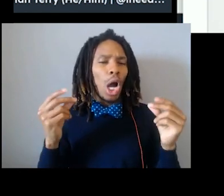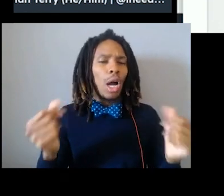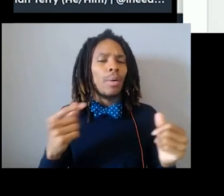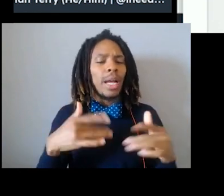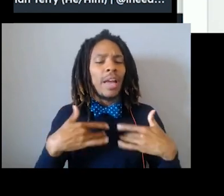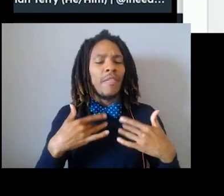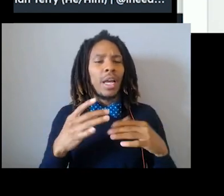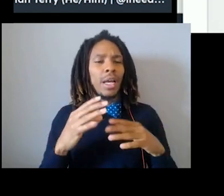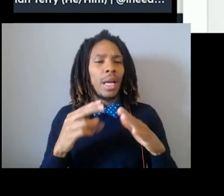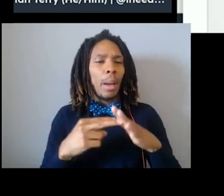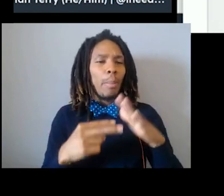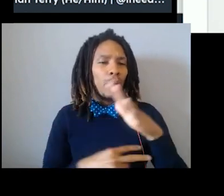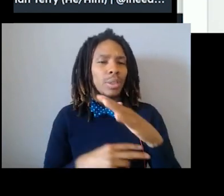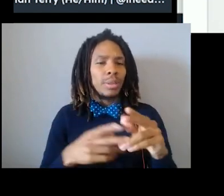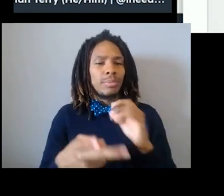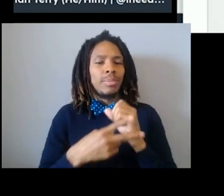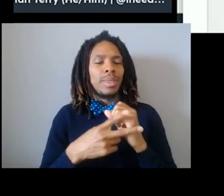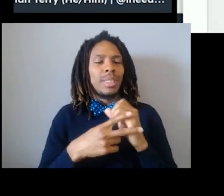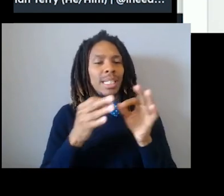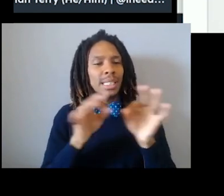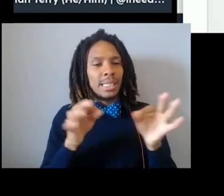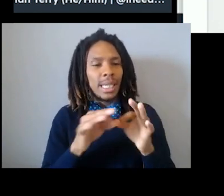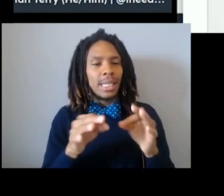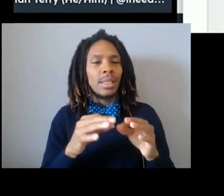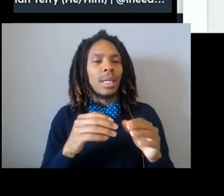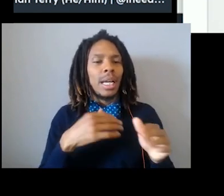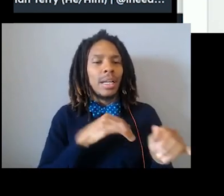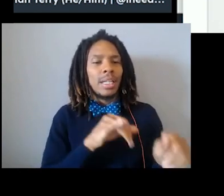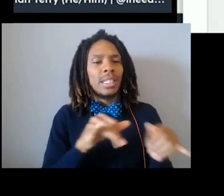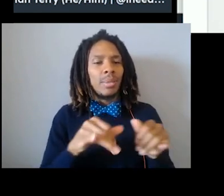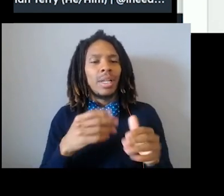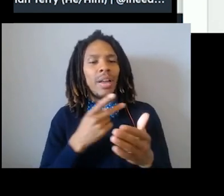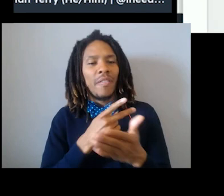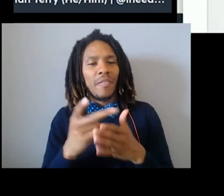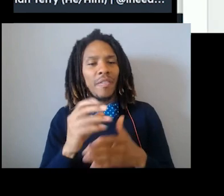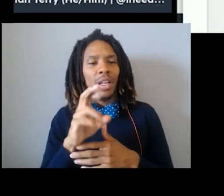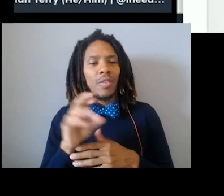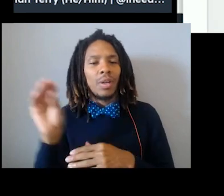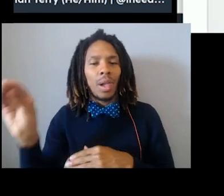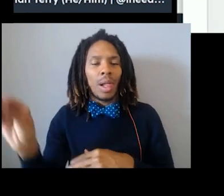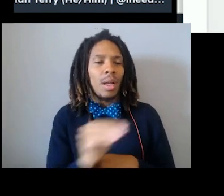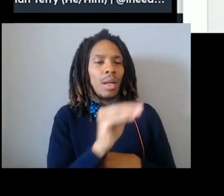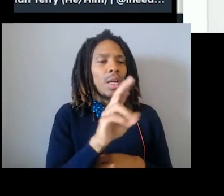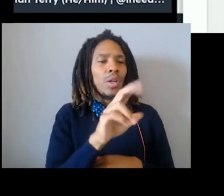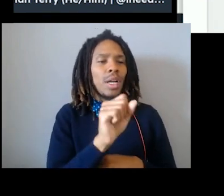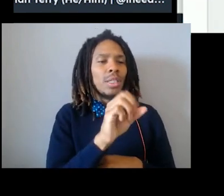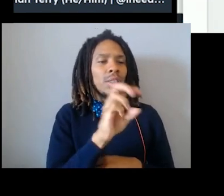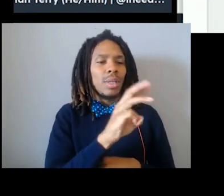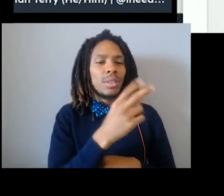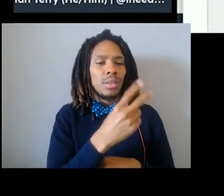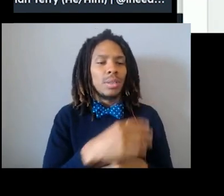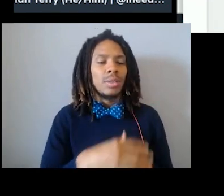in this case a simulated failure at US-East-1 one and moved it over to US-West-2. That's super cool, man.